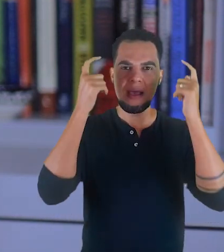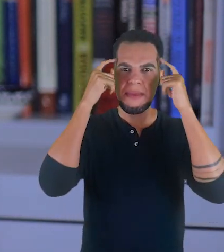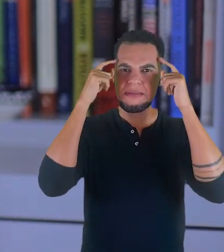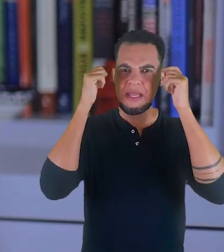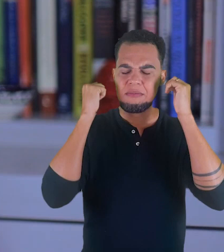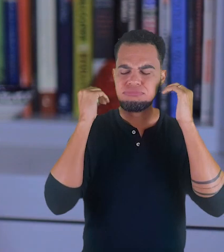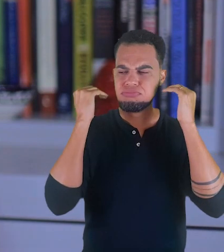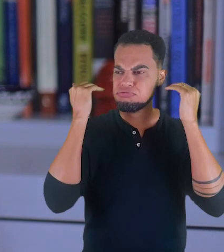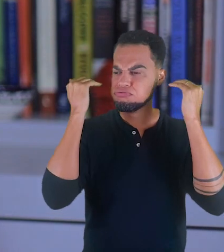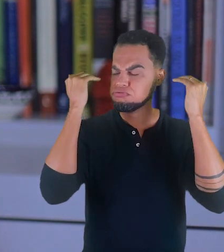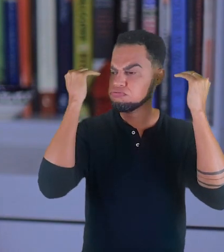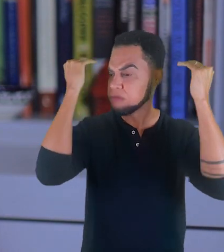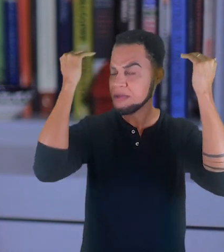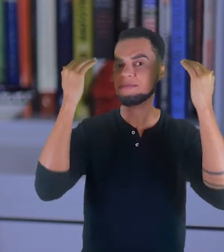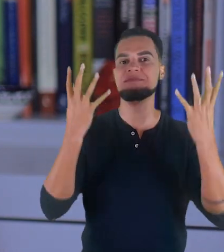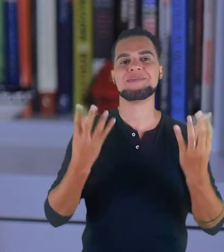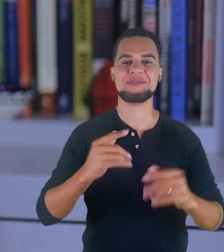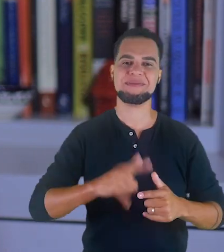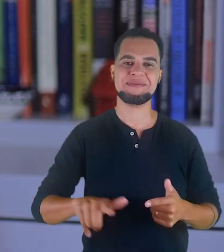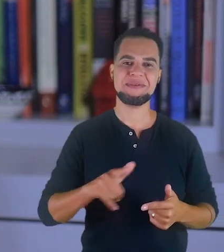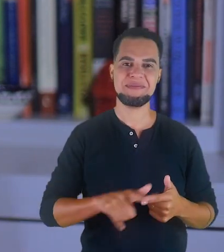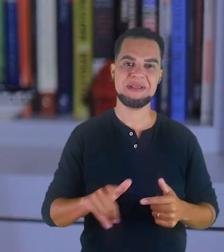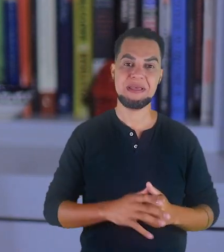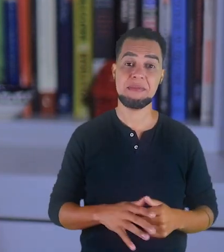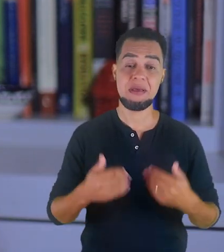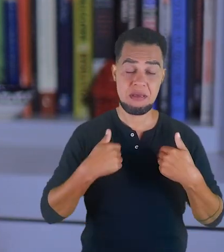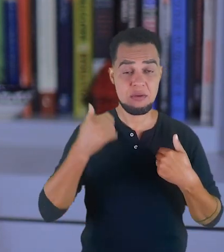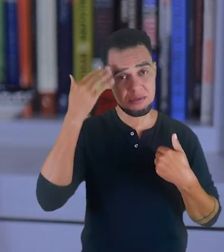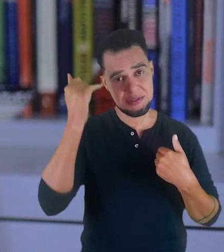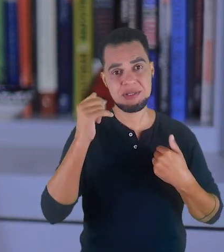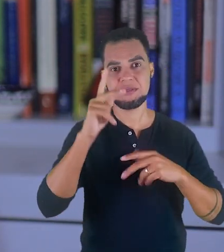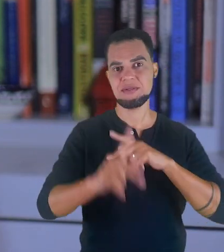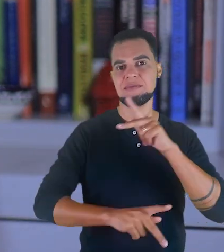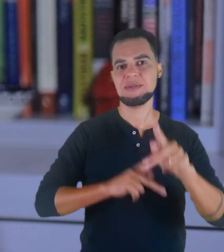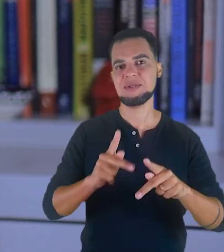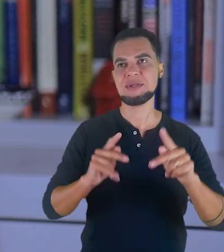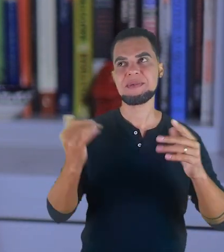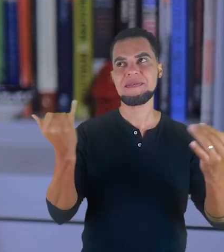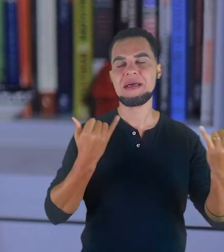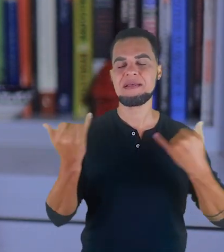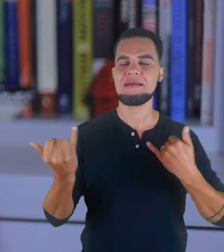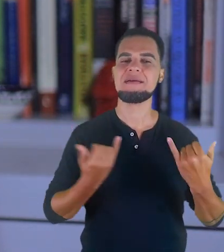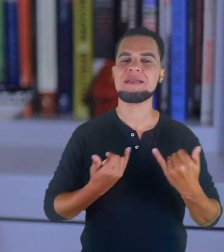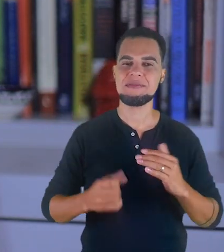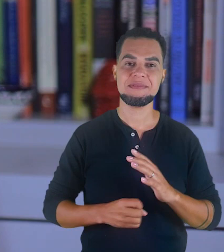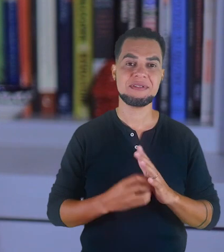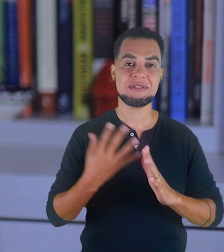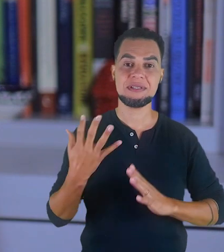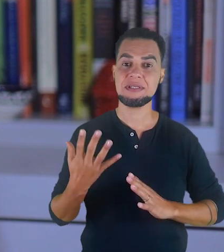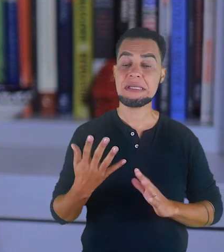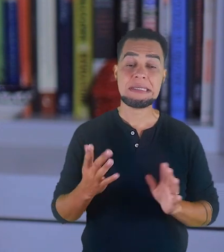and our heads become filled with what? With a lot of trouble. I even know people who have told me several times